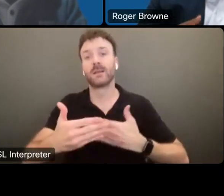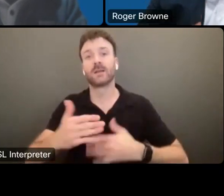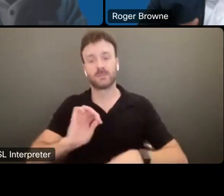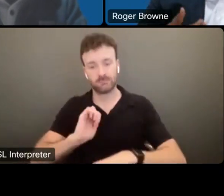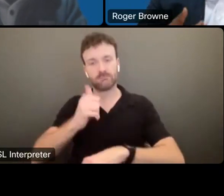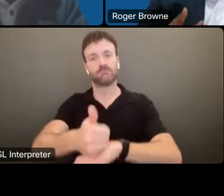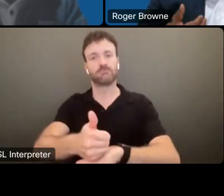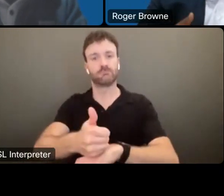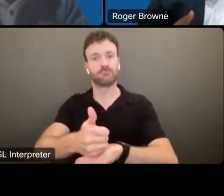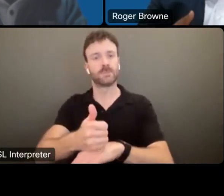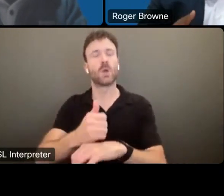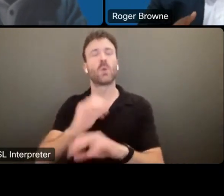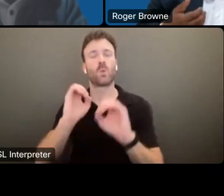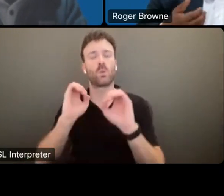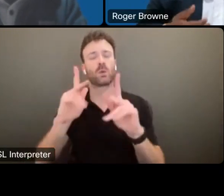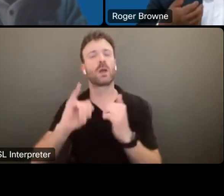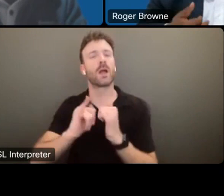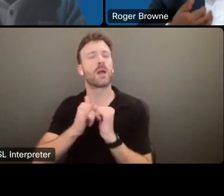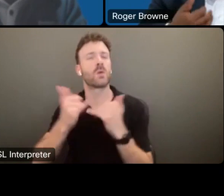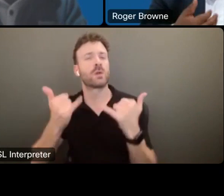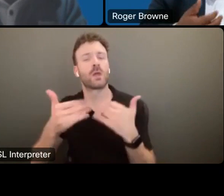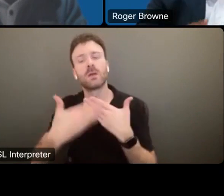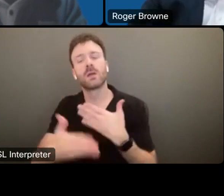stage of how do we go about now making sure